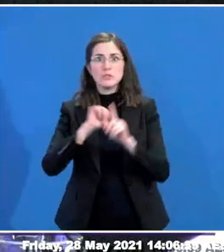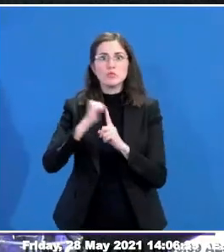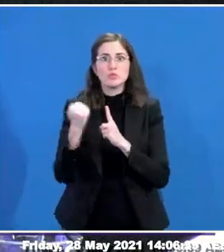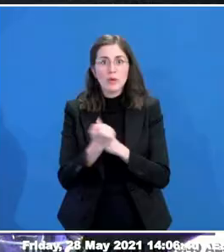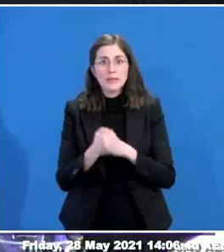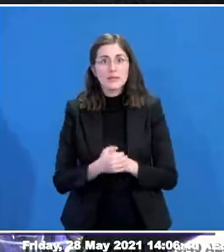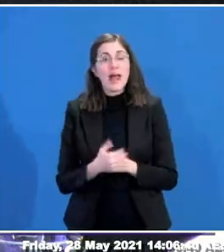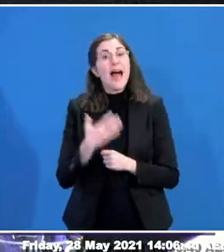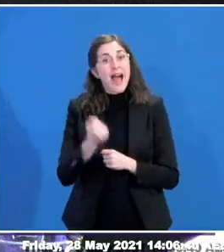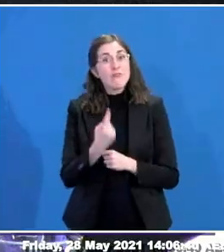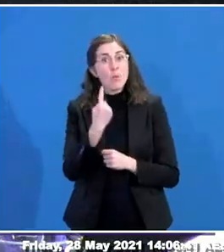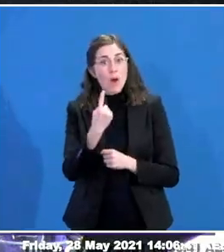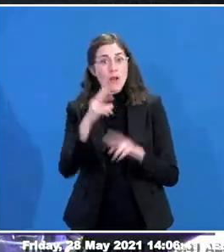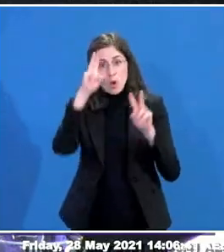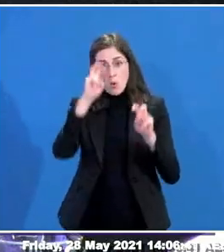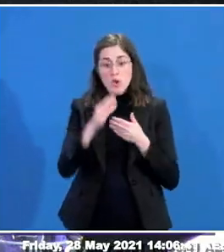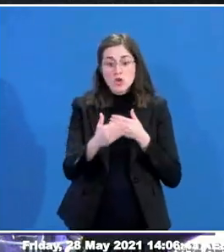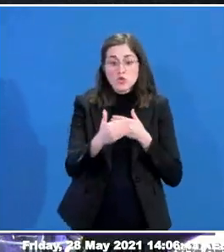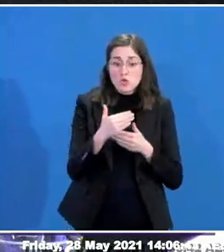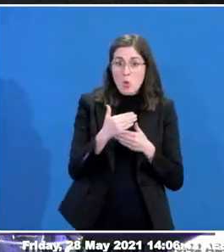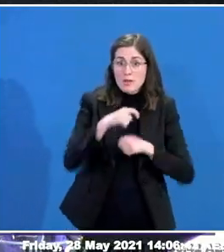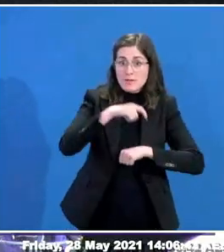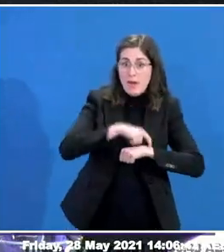short-term accommodation and one is called medium-term accommodation.